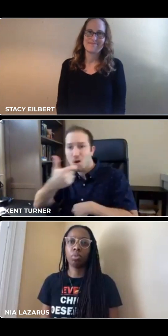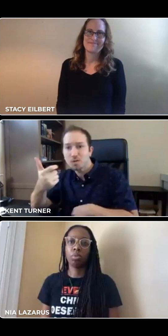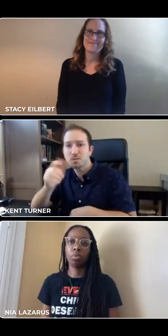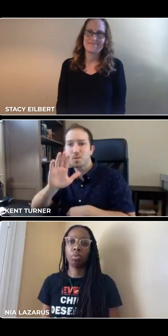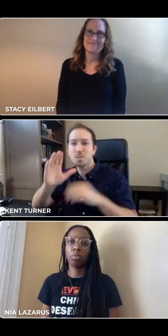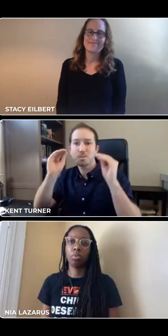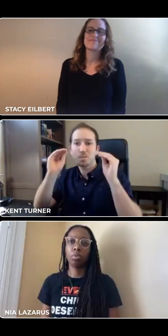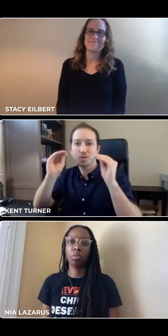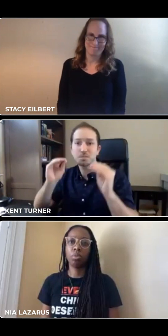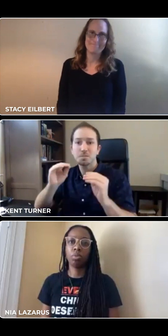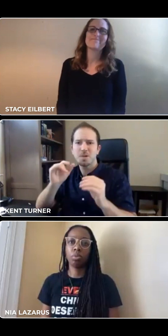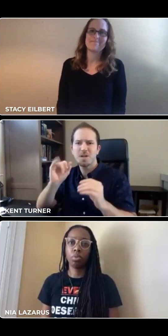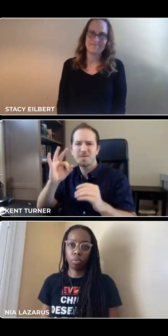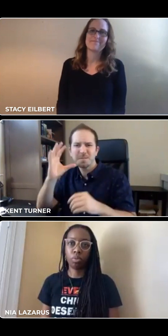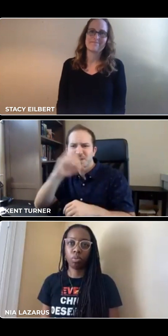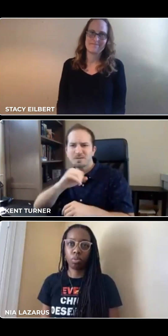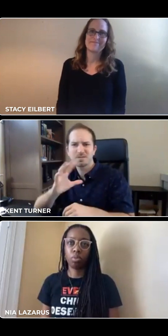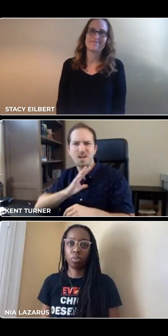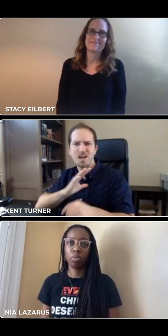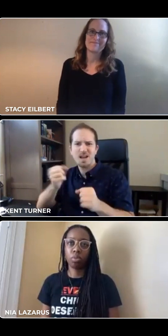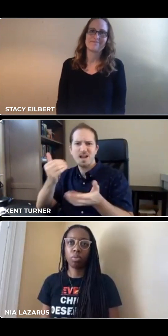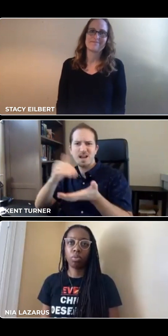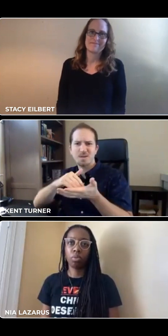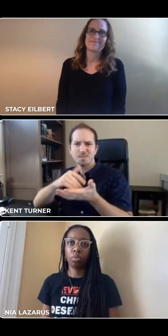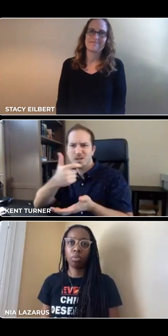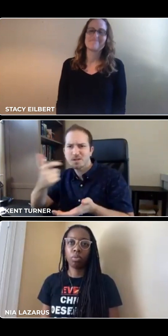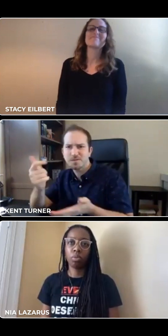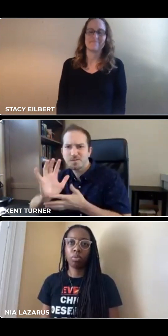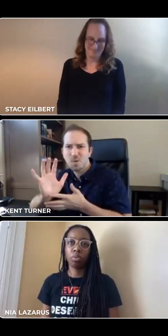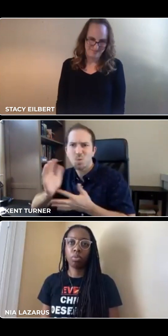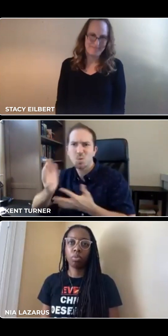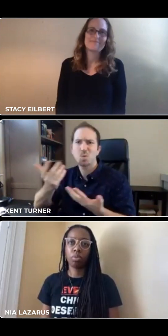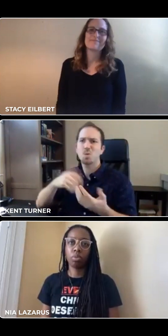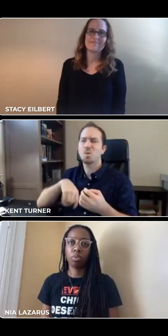or instruction, these students can watch the lectures at home. And, if they miss something,